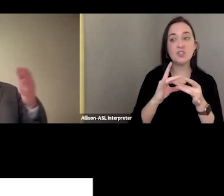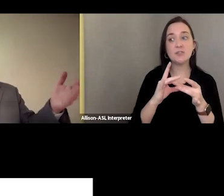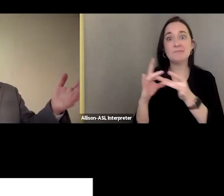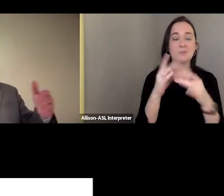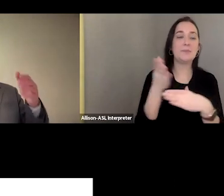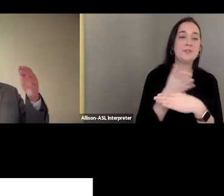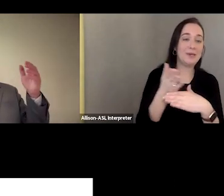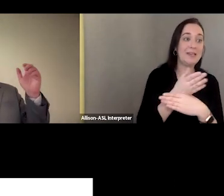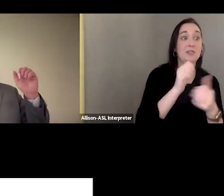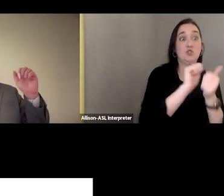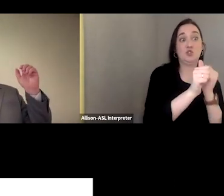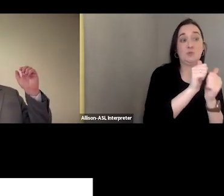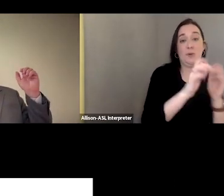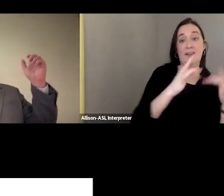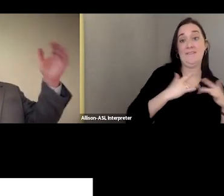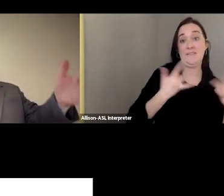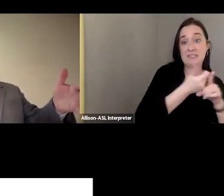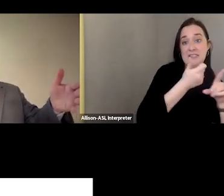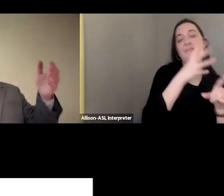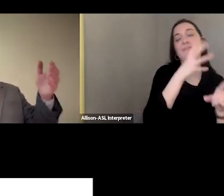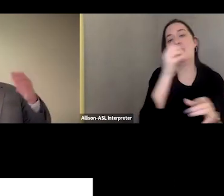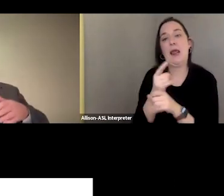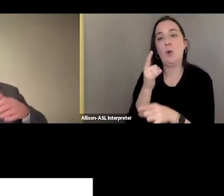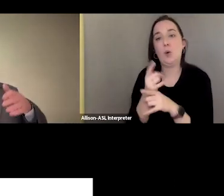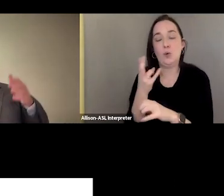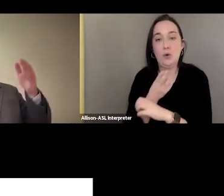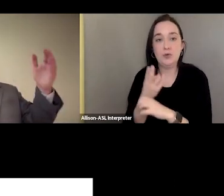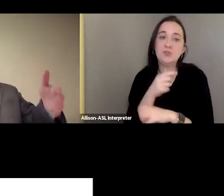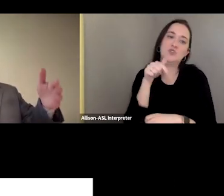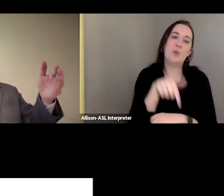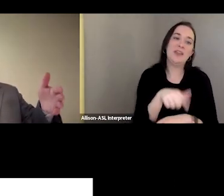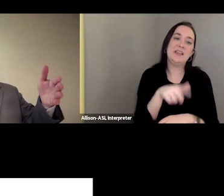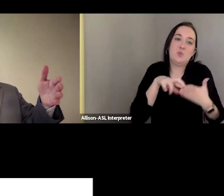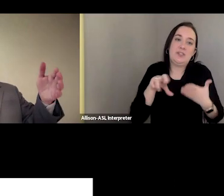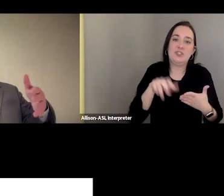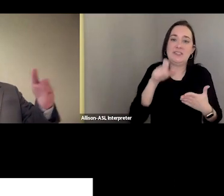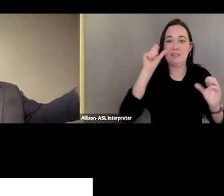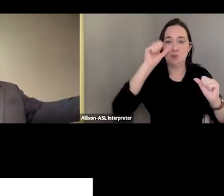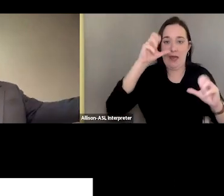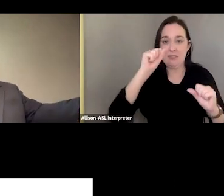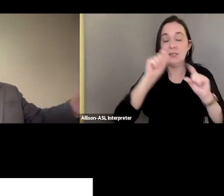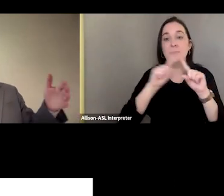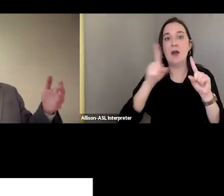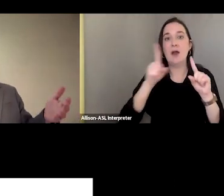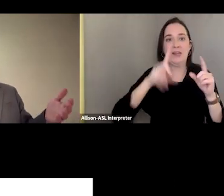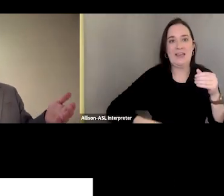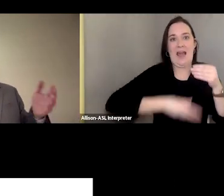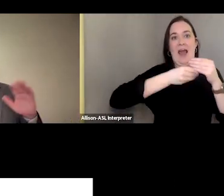So this relationship is not overly surprising, but actually adds to the body of work, of the research literature really showing